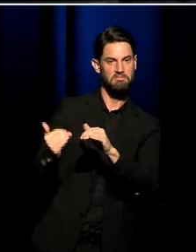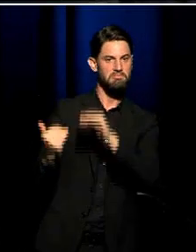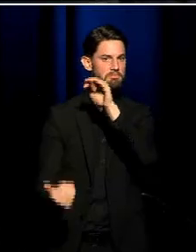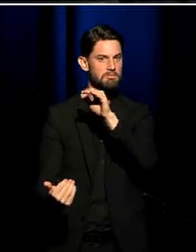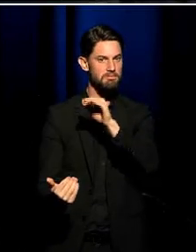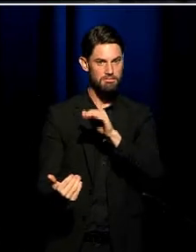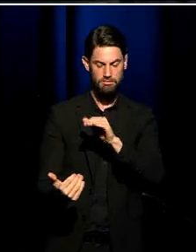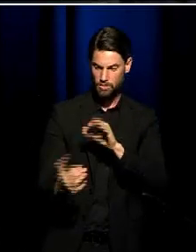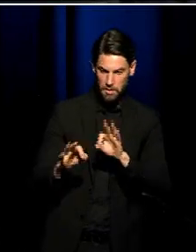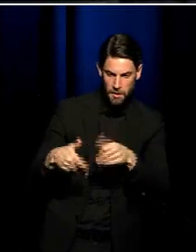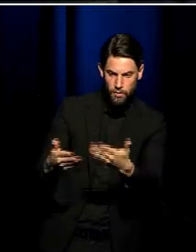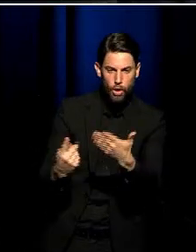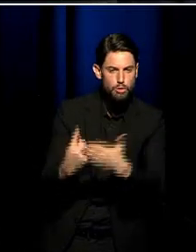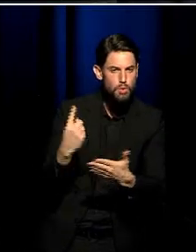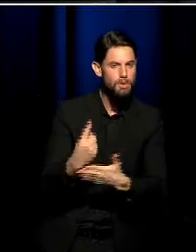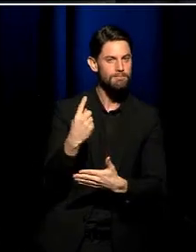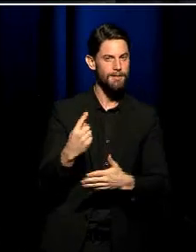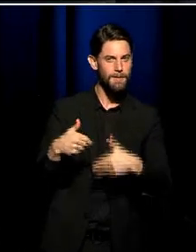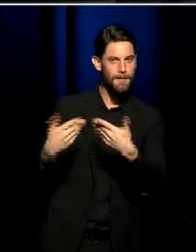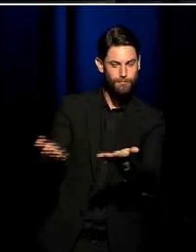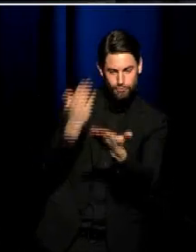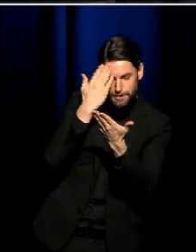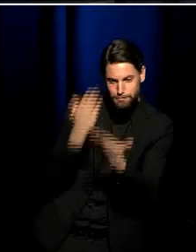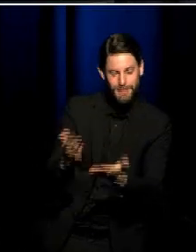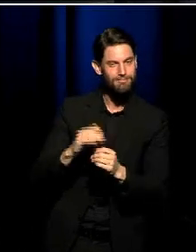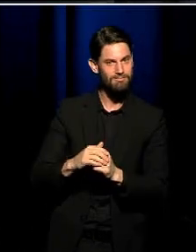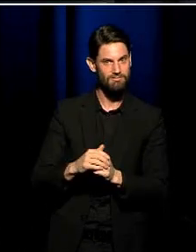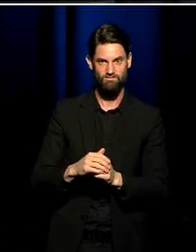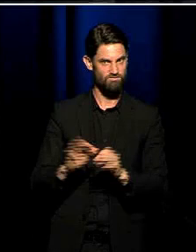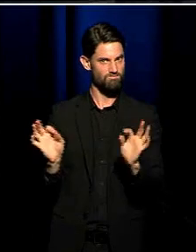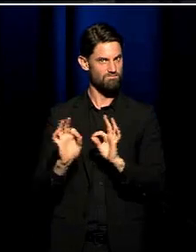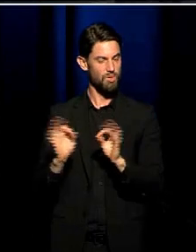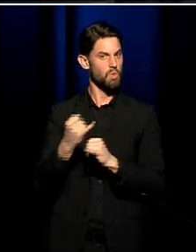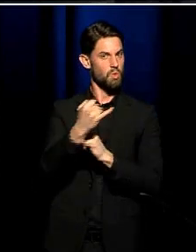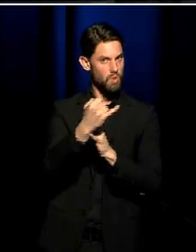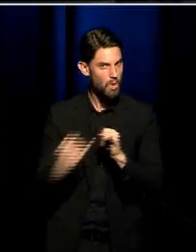access to opportunities that other non-disabled Australians expect as their